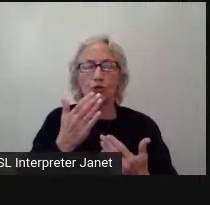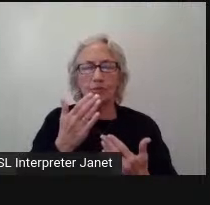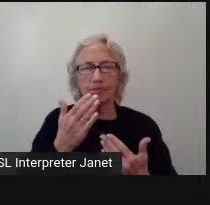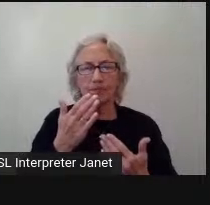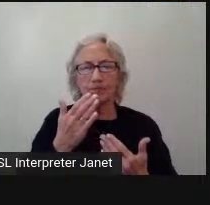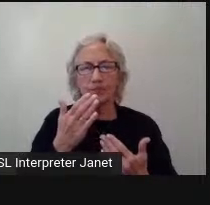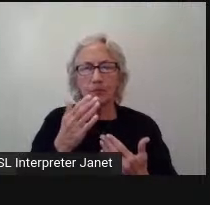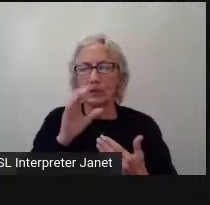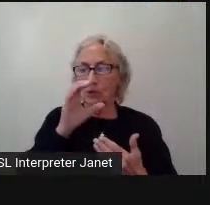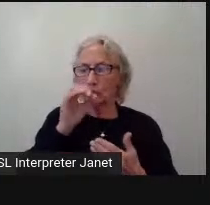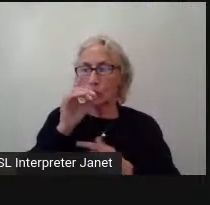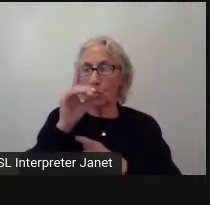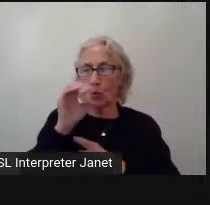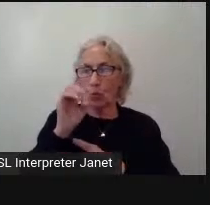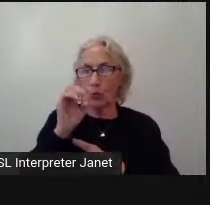really want to make it easier